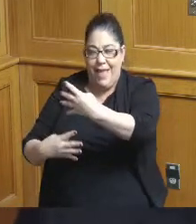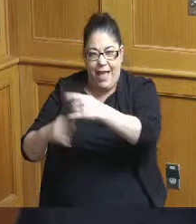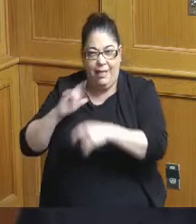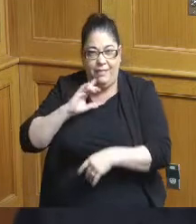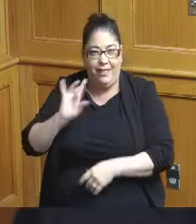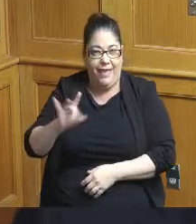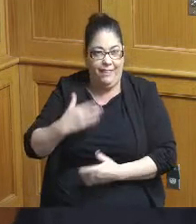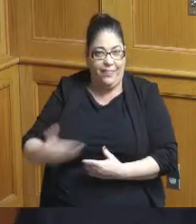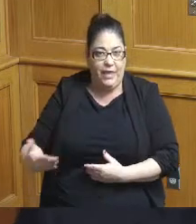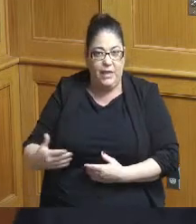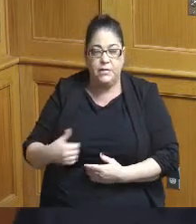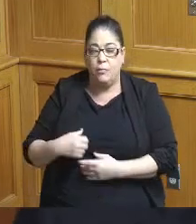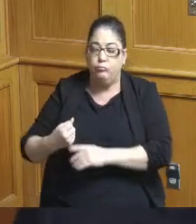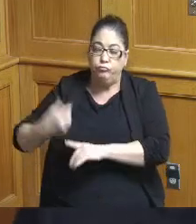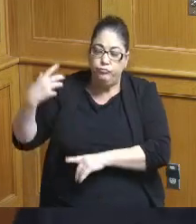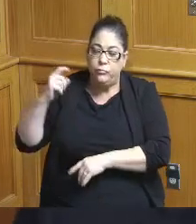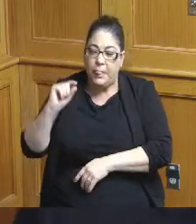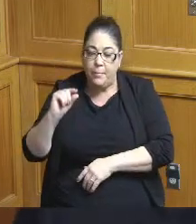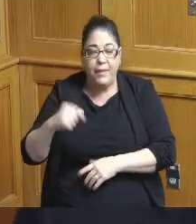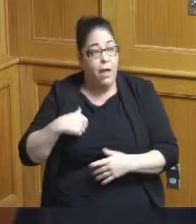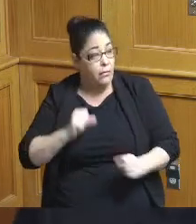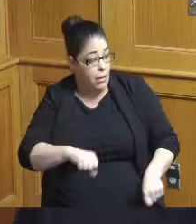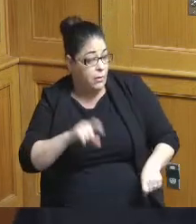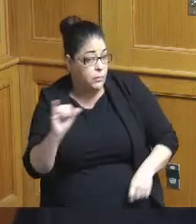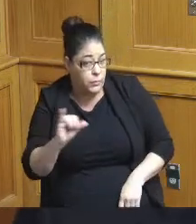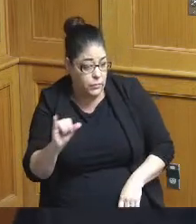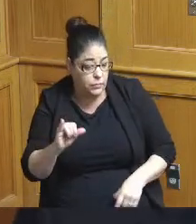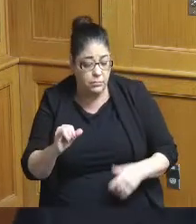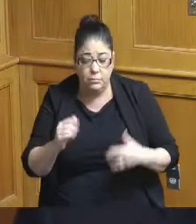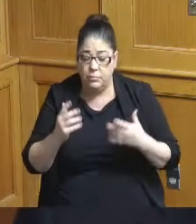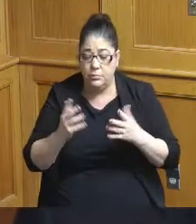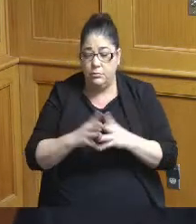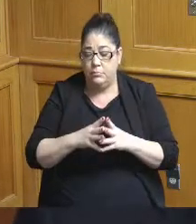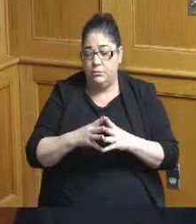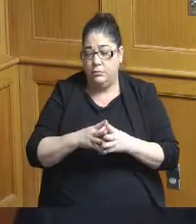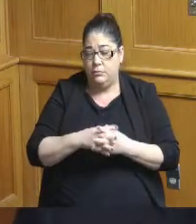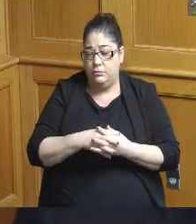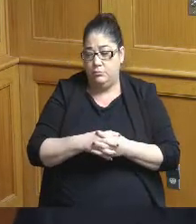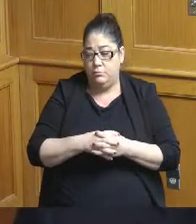so we're maybe on the same page happy to do that as well I don't I wouldn't imagine us putting a